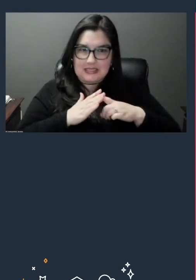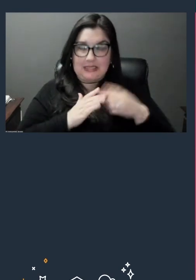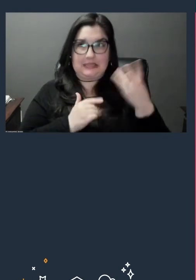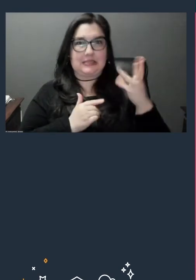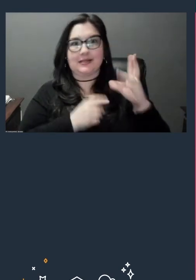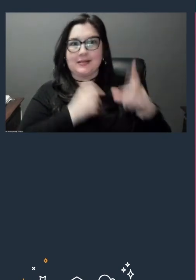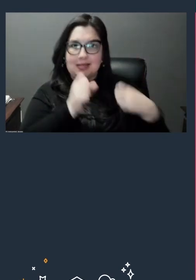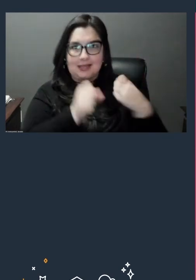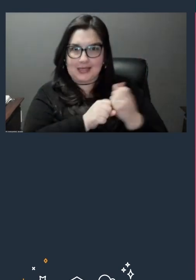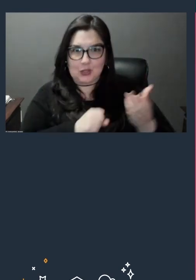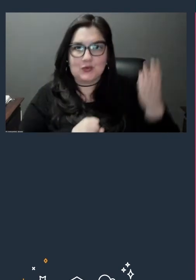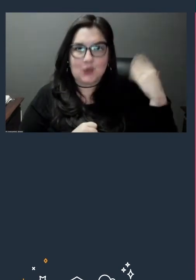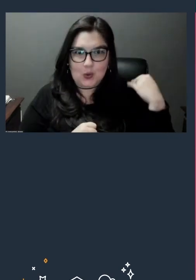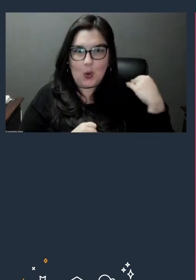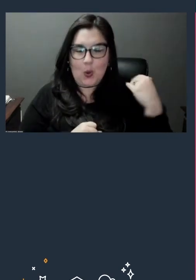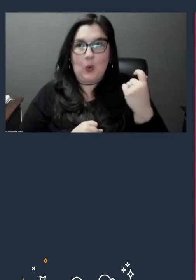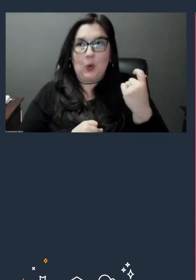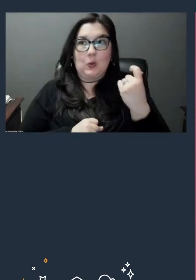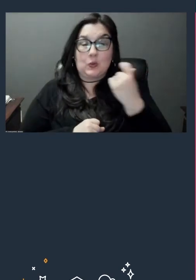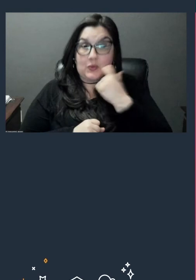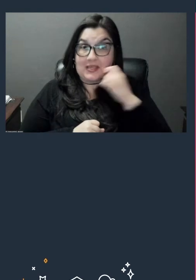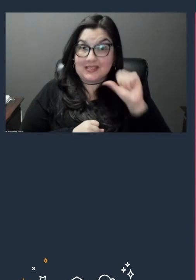Recently, S3 launched strong consistency.